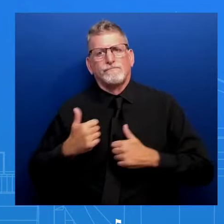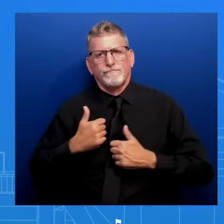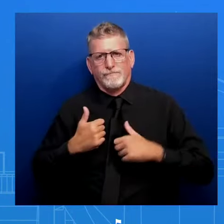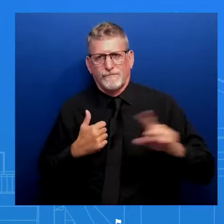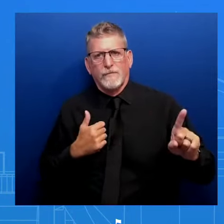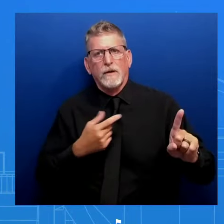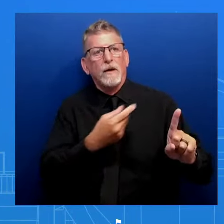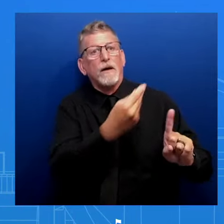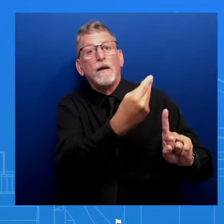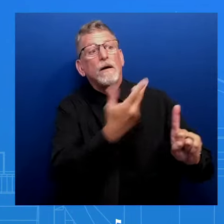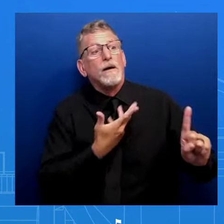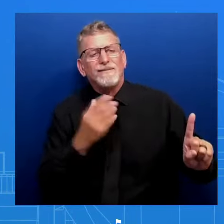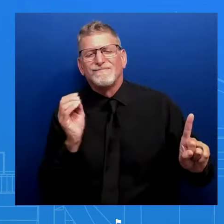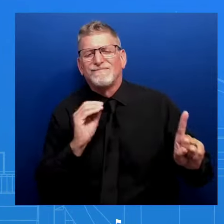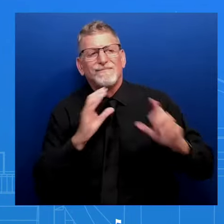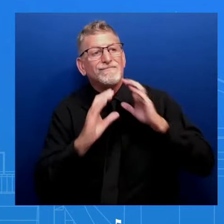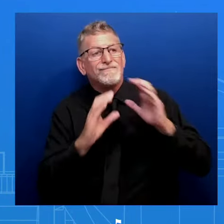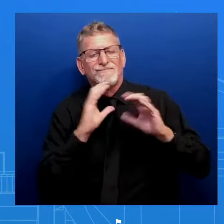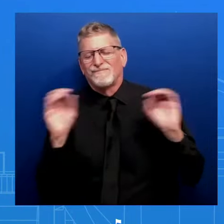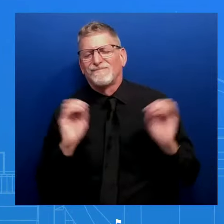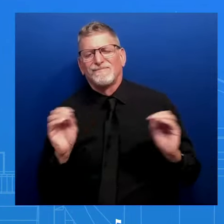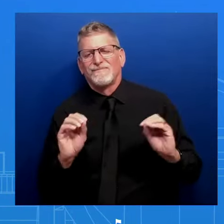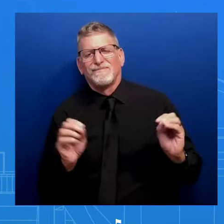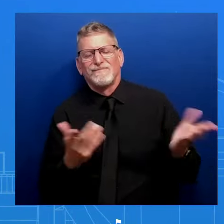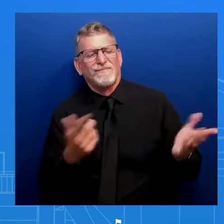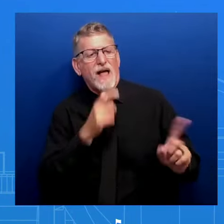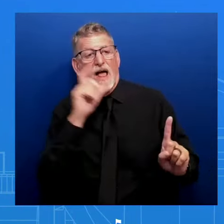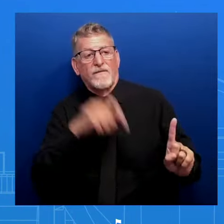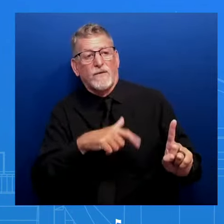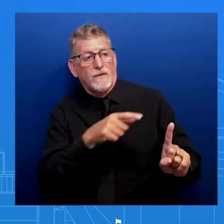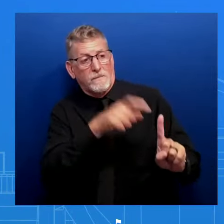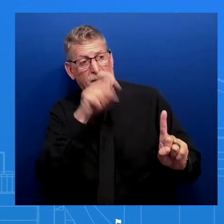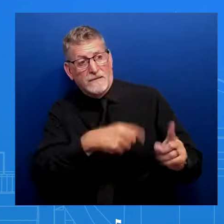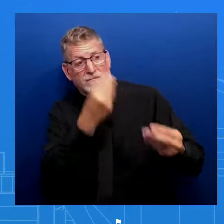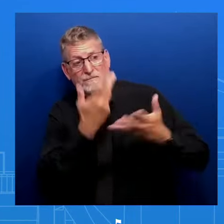or their whereabouts to the United States government. I'm aware of no information that we had.